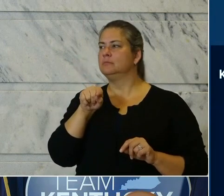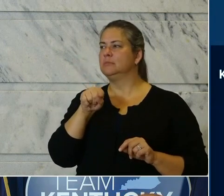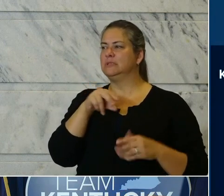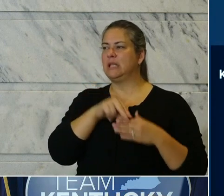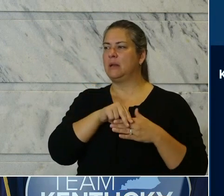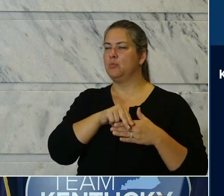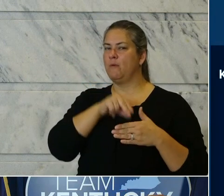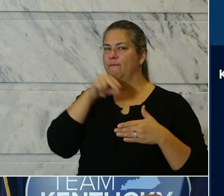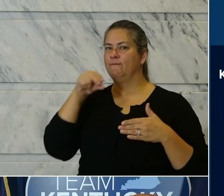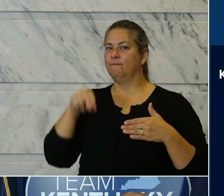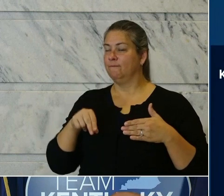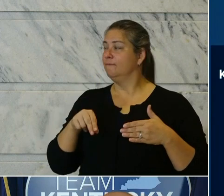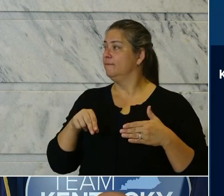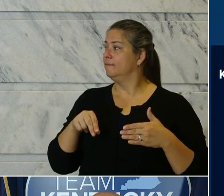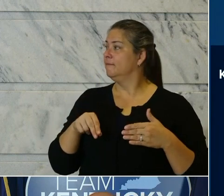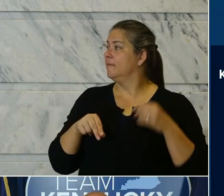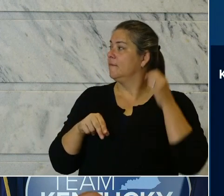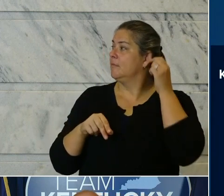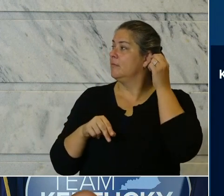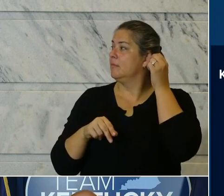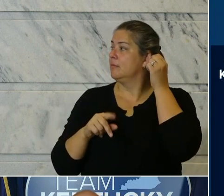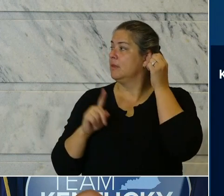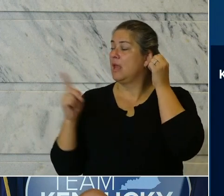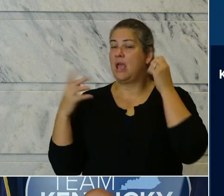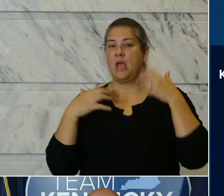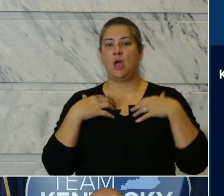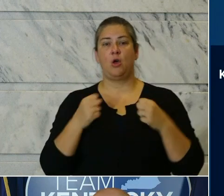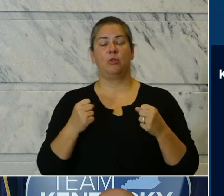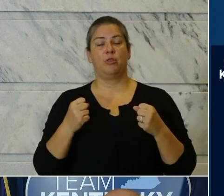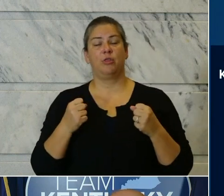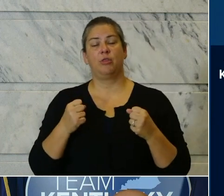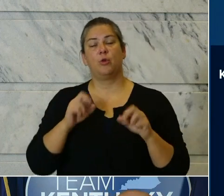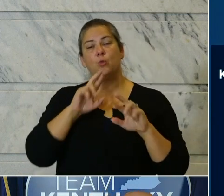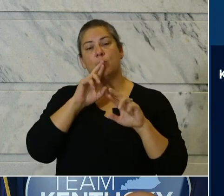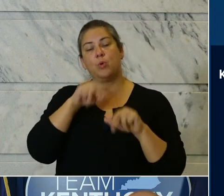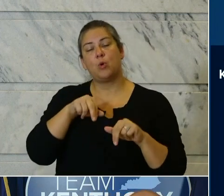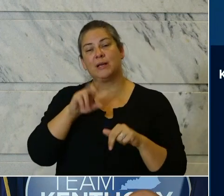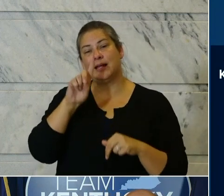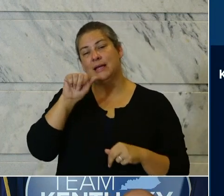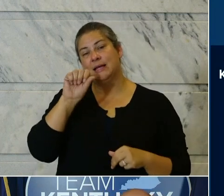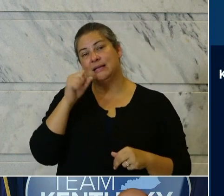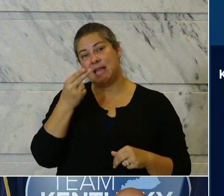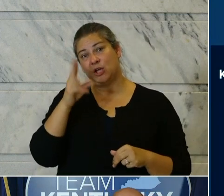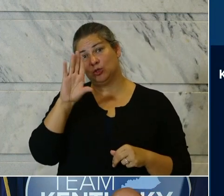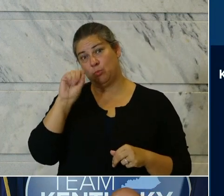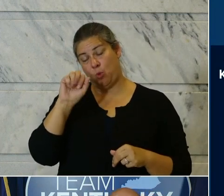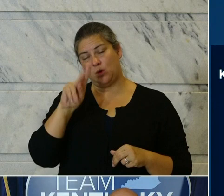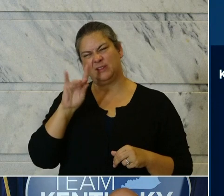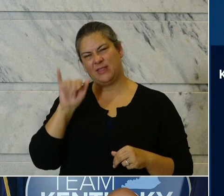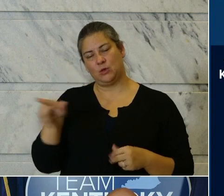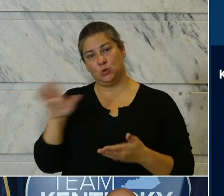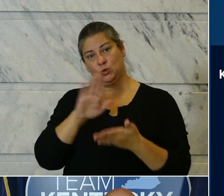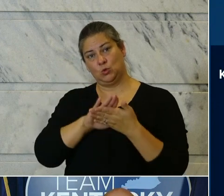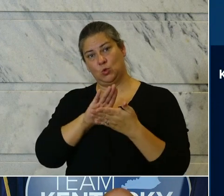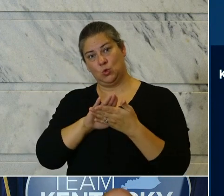EXTREME PLEASE. EXCITEMENT THANKS SO THIS IS THE A SELF